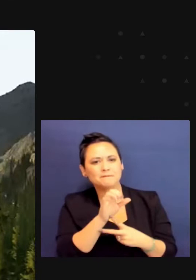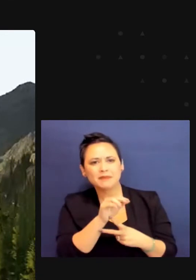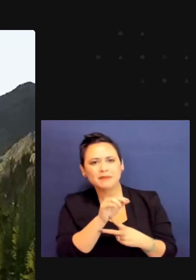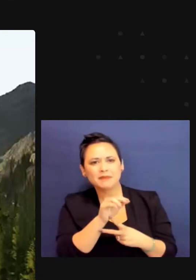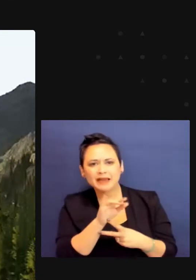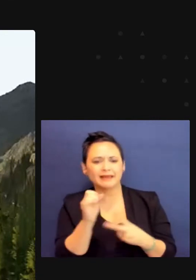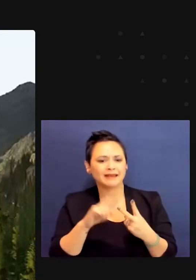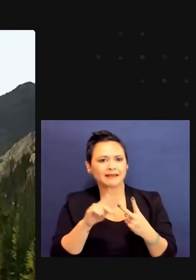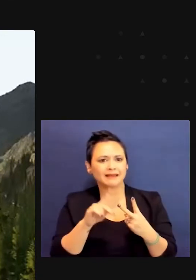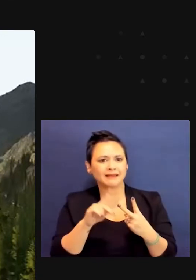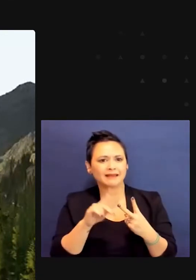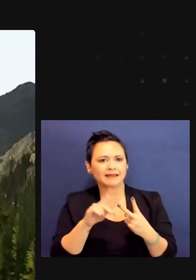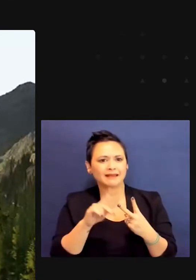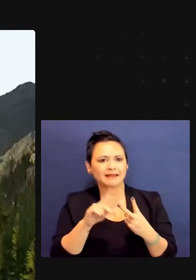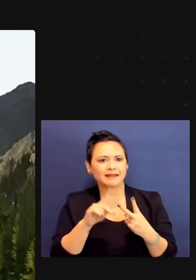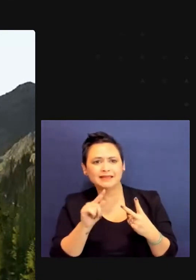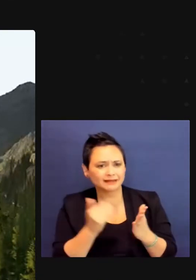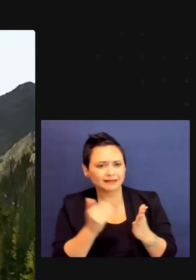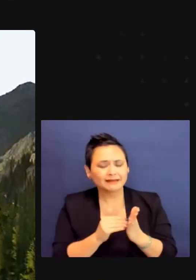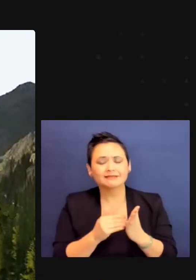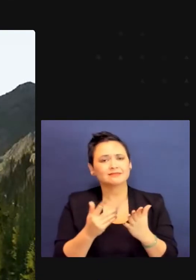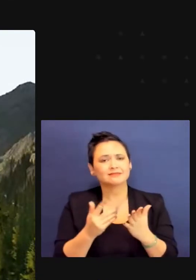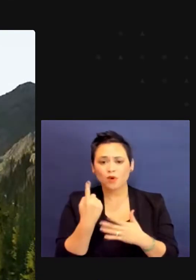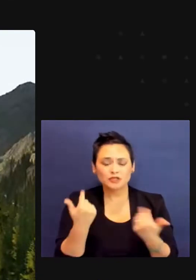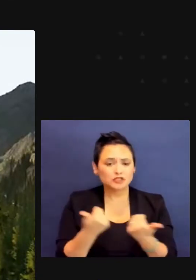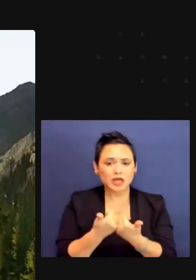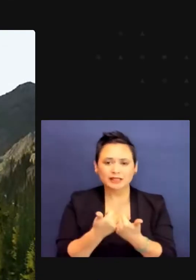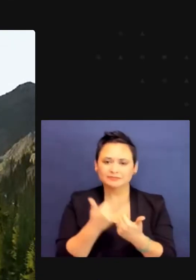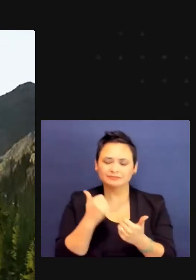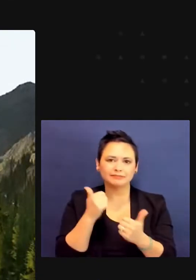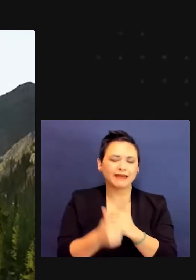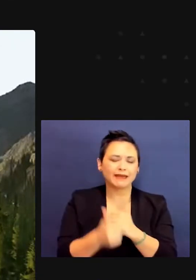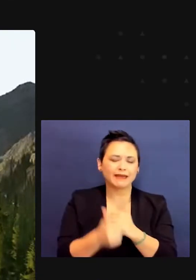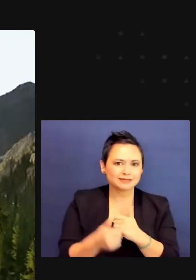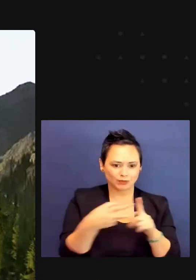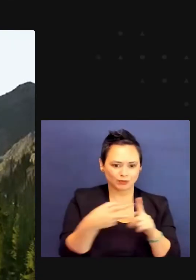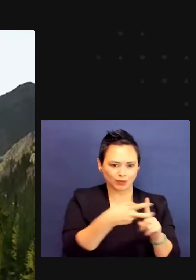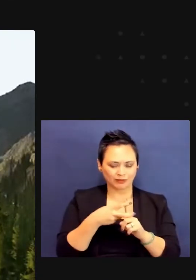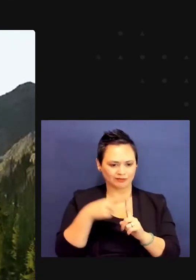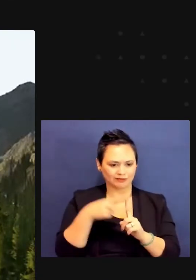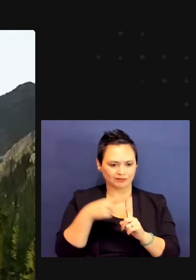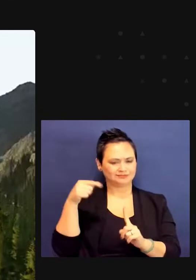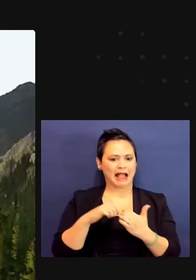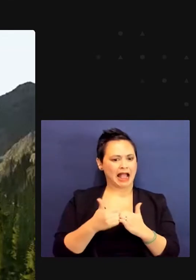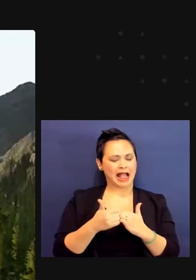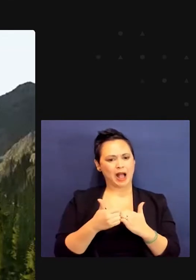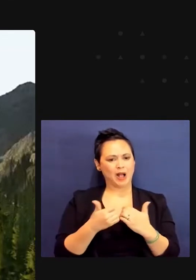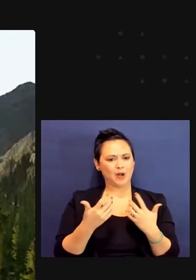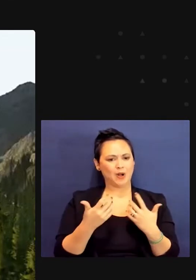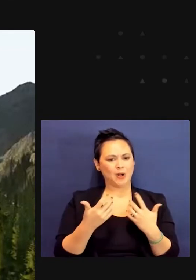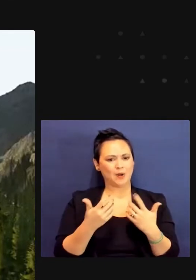it goes beyond recruitment, which is like, how do we, how do we maintain and retain the folks that represent